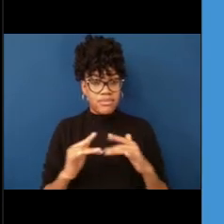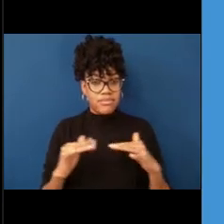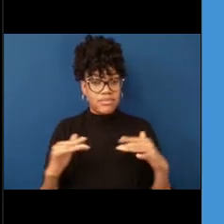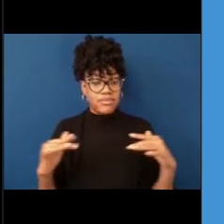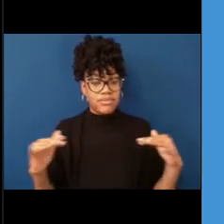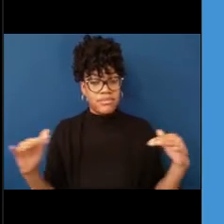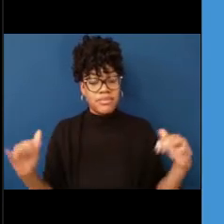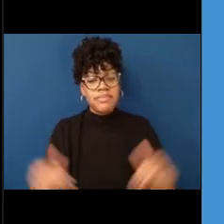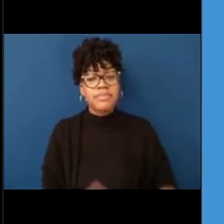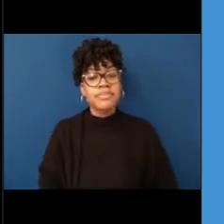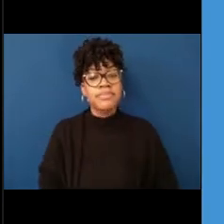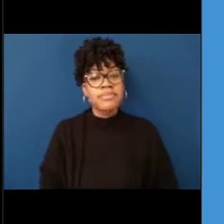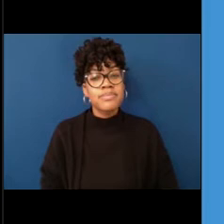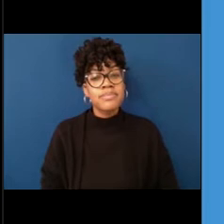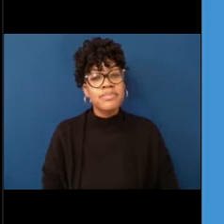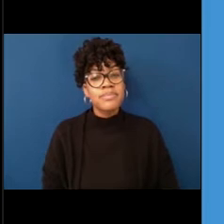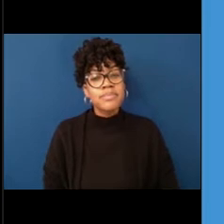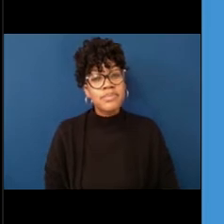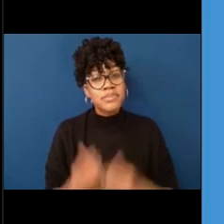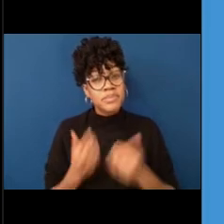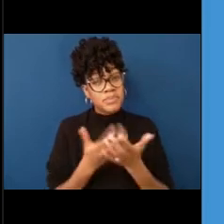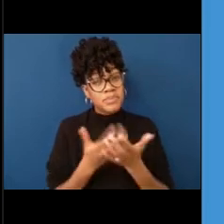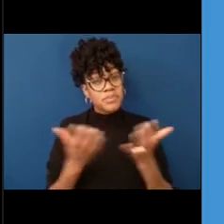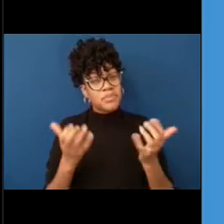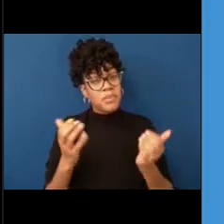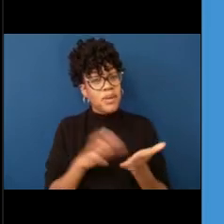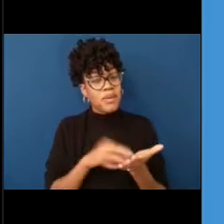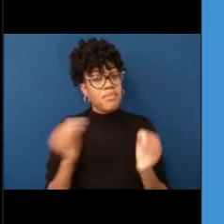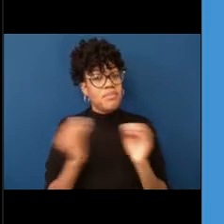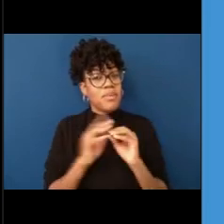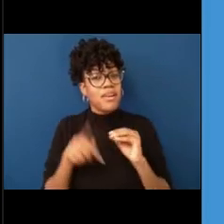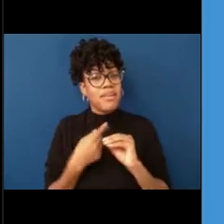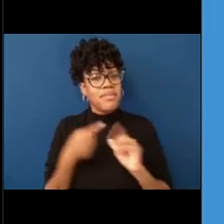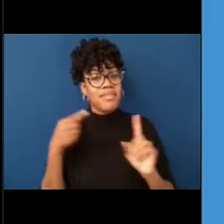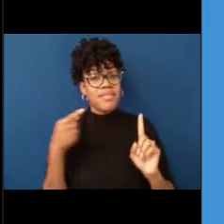So who wants to learn more about this ancient ancestor to the Hawaiian people?